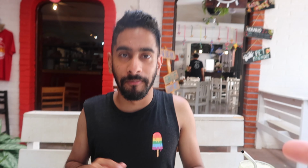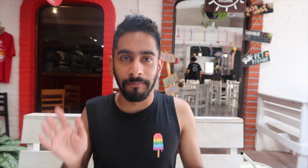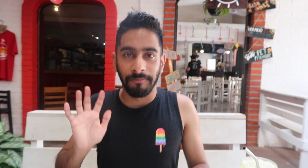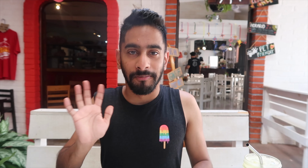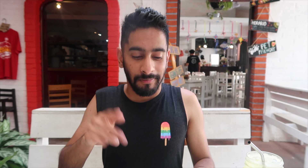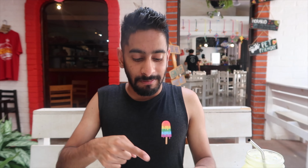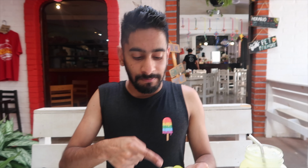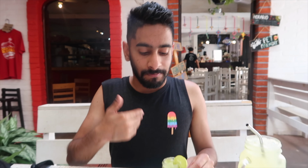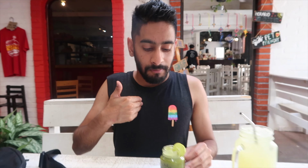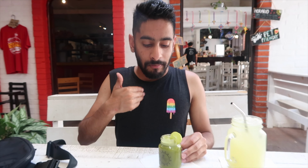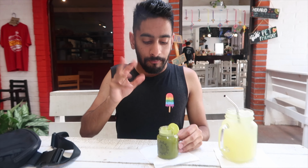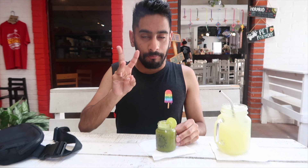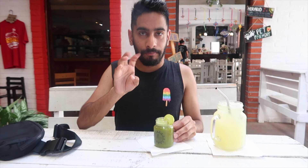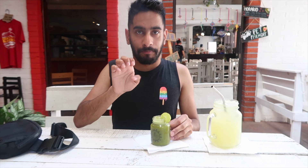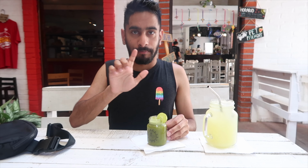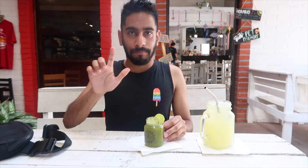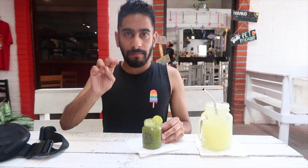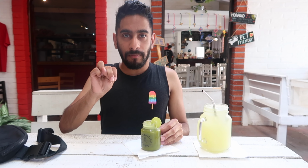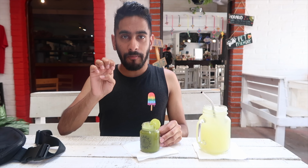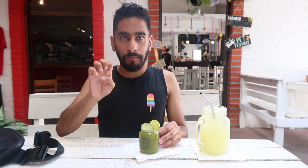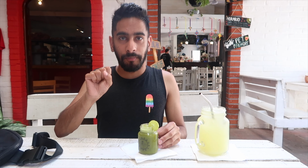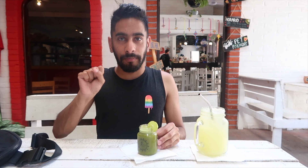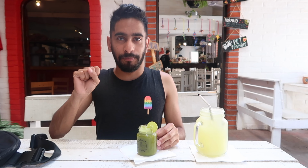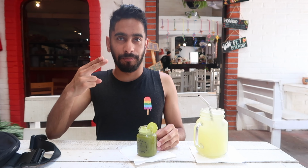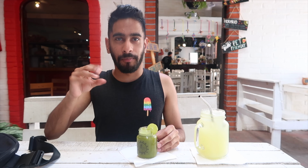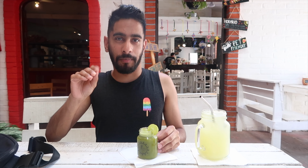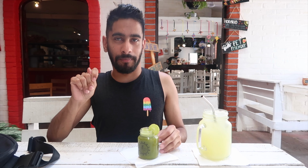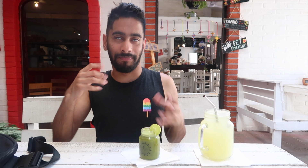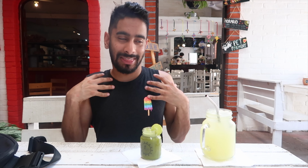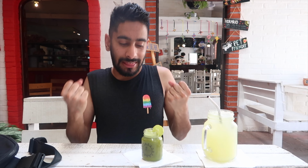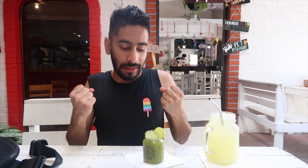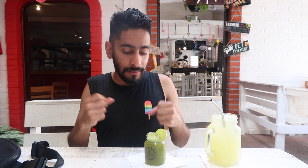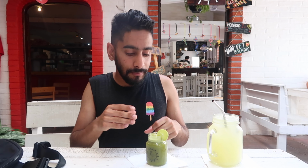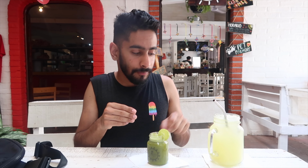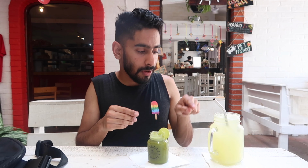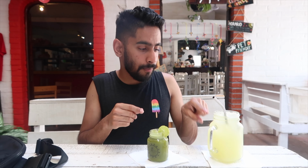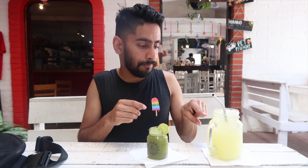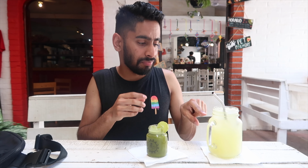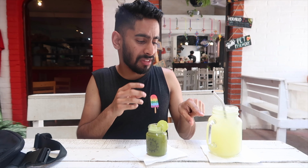Hello, here I have a healthy wellness shot. And this is...